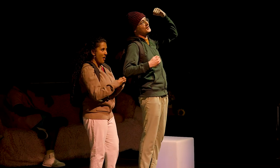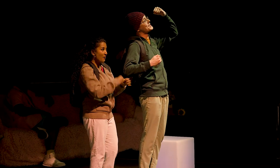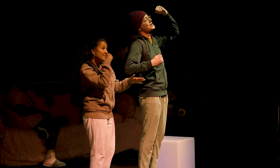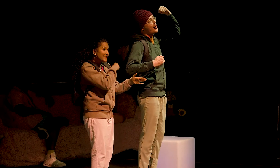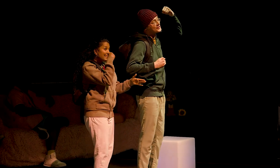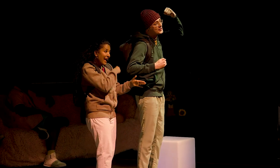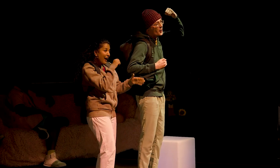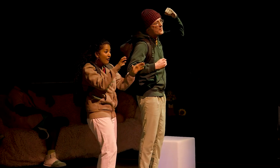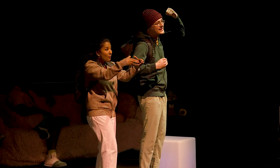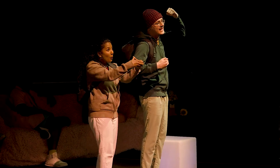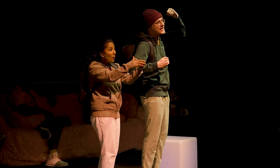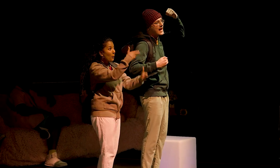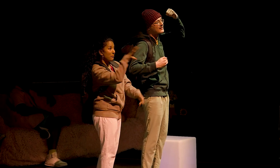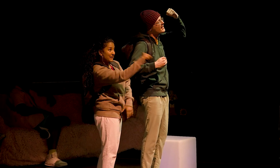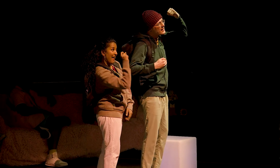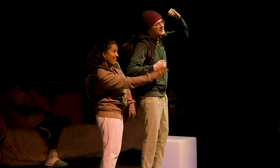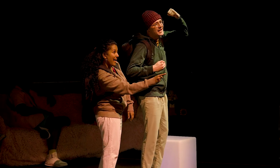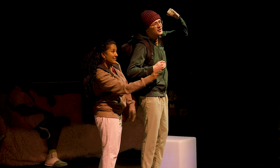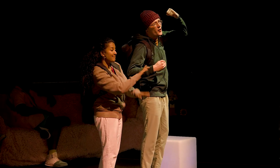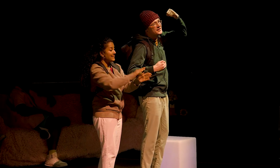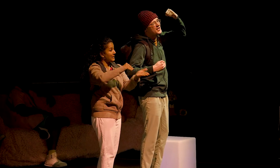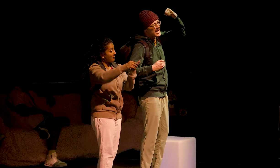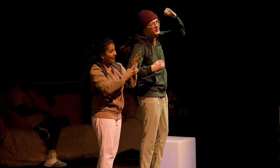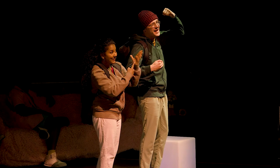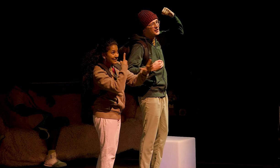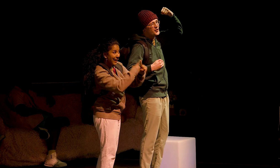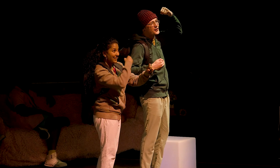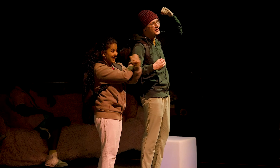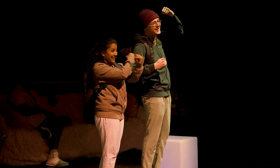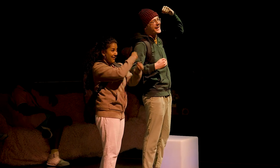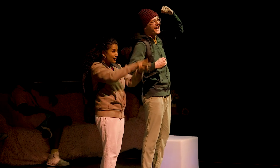singer of 90s boy band Take That, tax avoider and X Factor